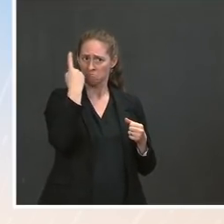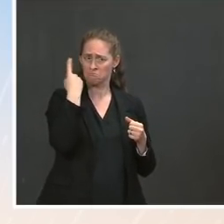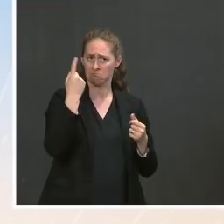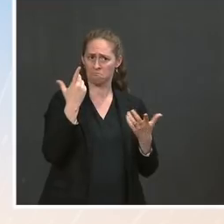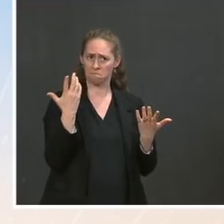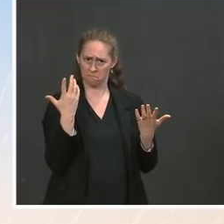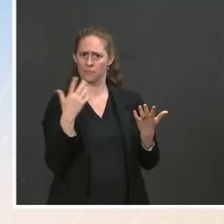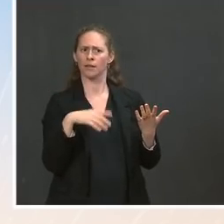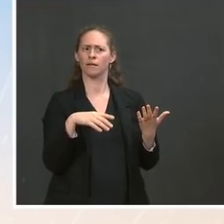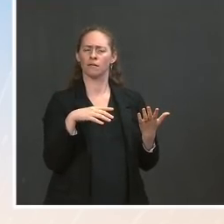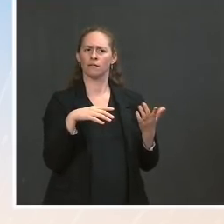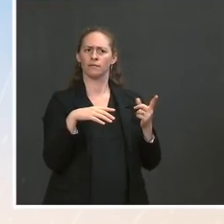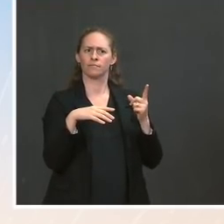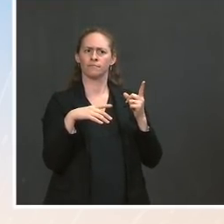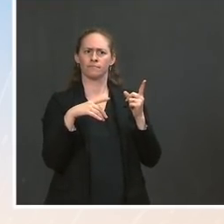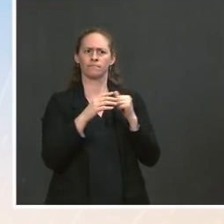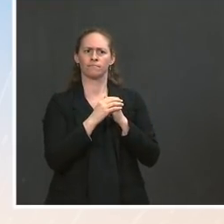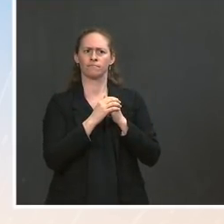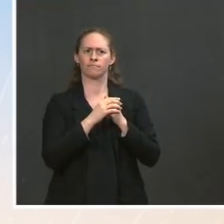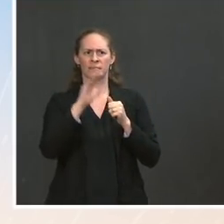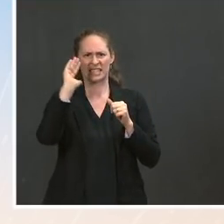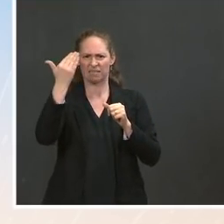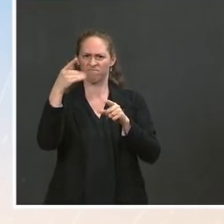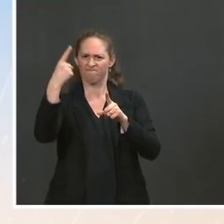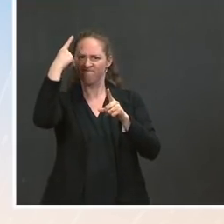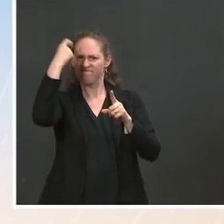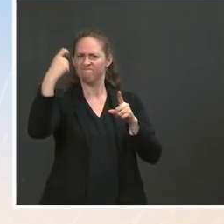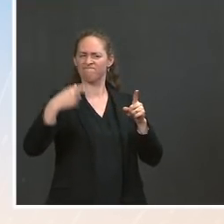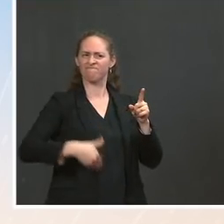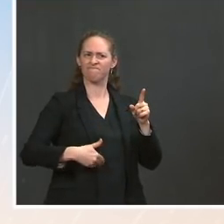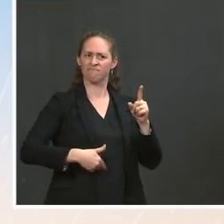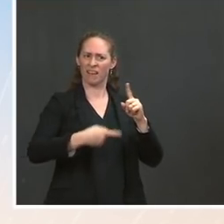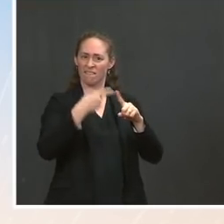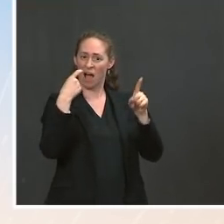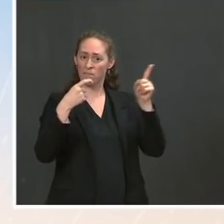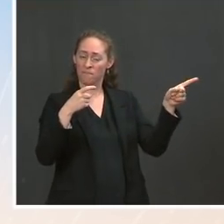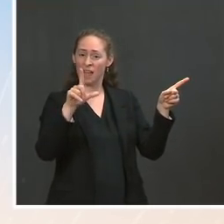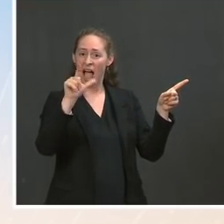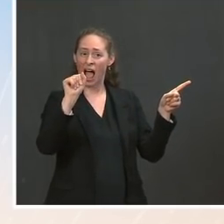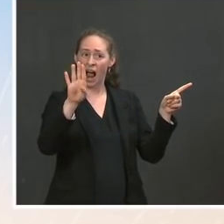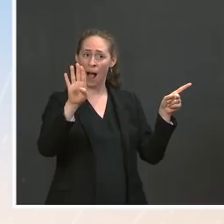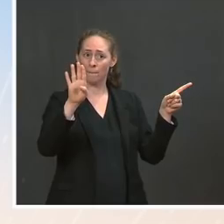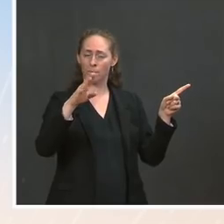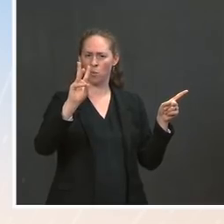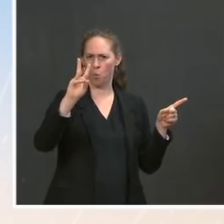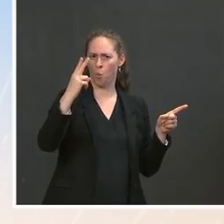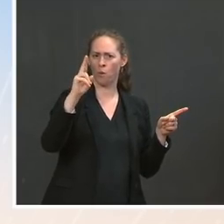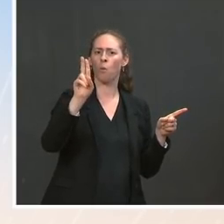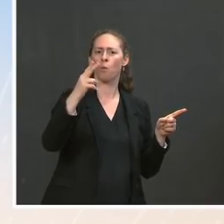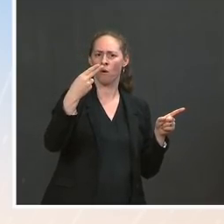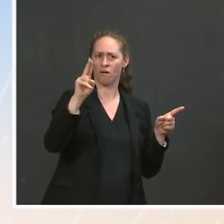Does President Biden have any views on where the virus may have originated or has the US come to a conclusion on that yet?